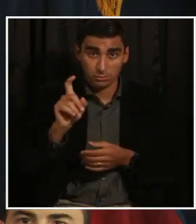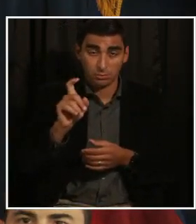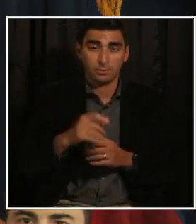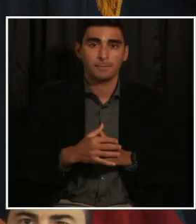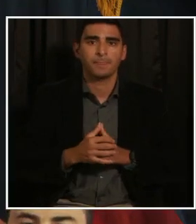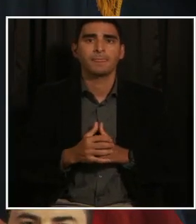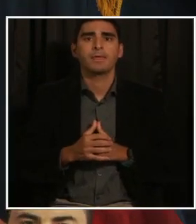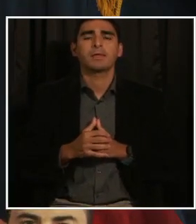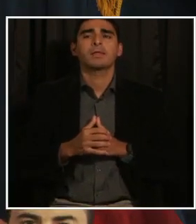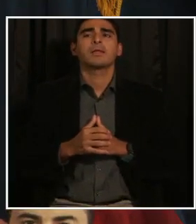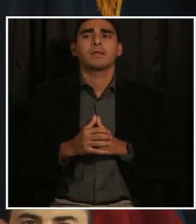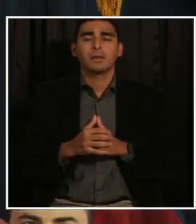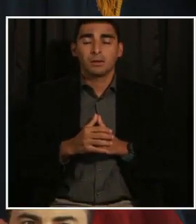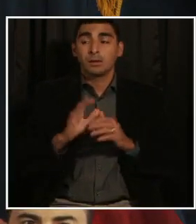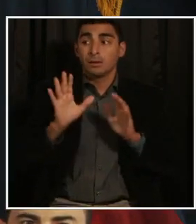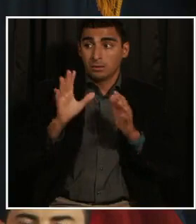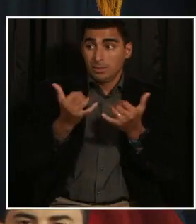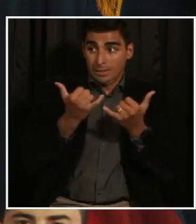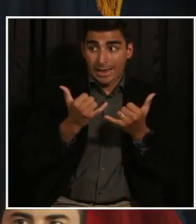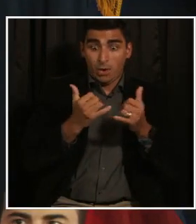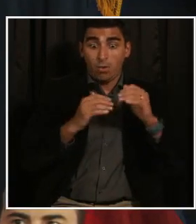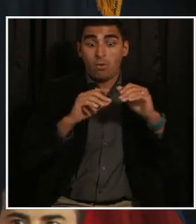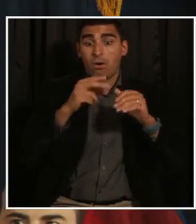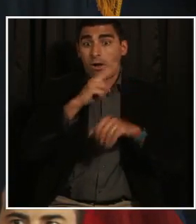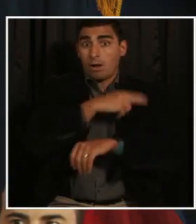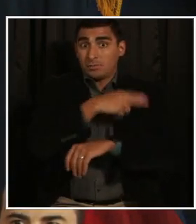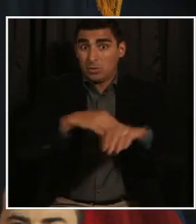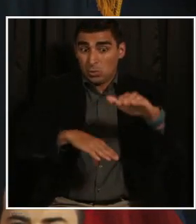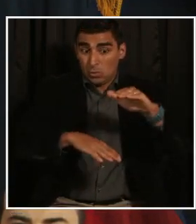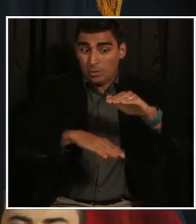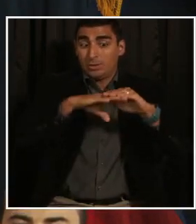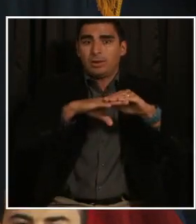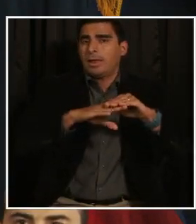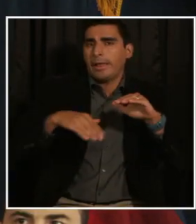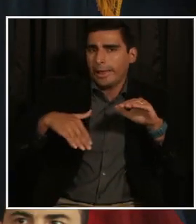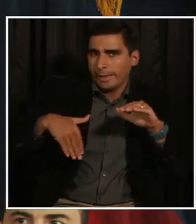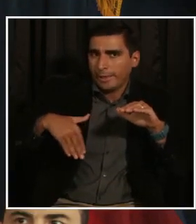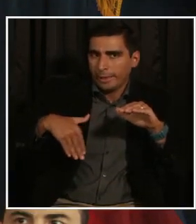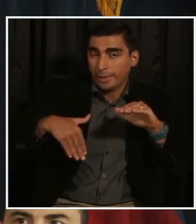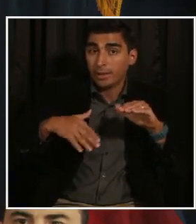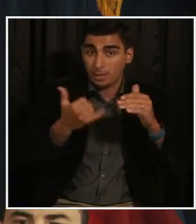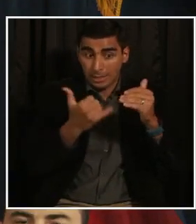thankfully hospitals are not at capacity while it is it should ring alarm bells that we have uh i